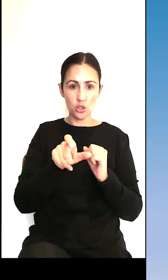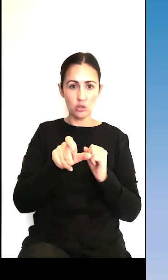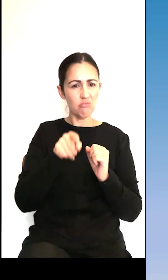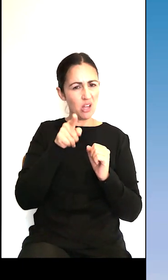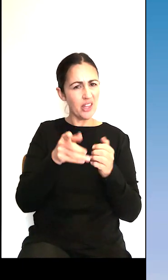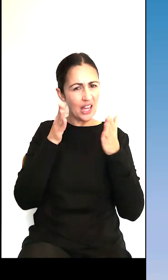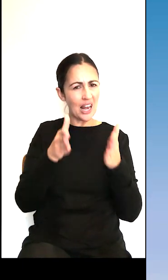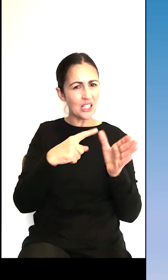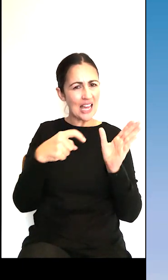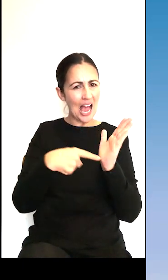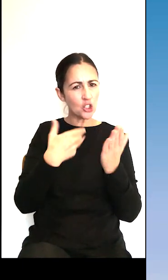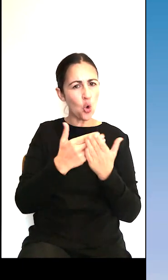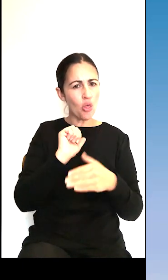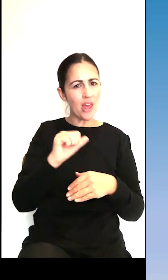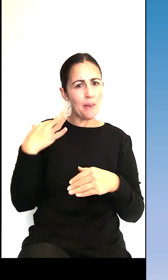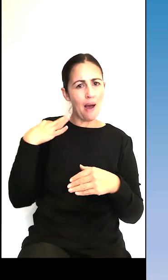behalf for aged care program?'